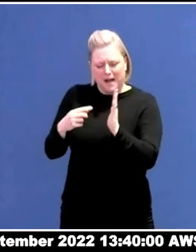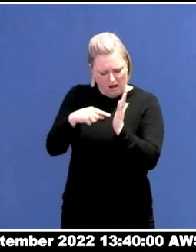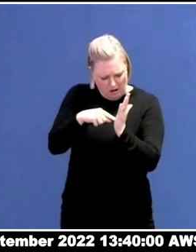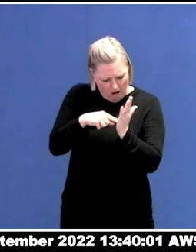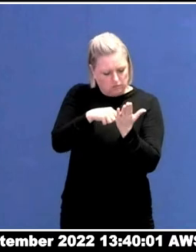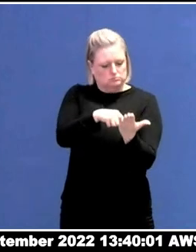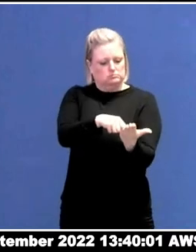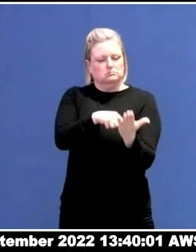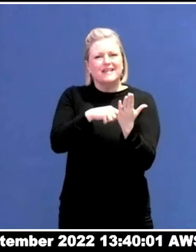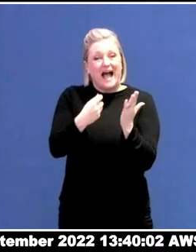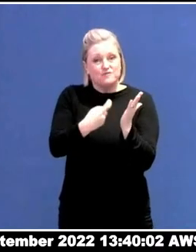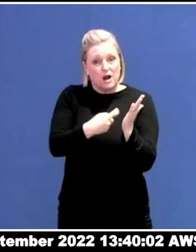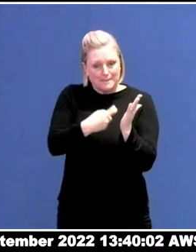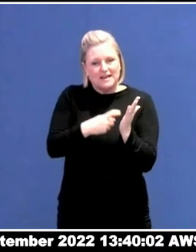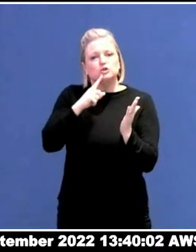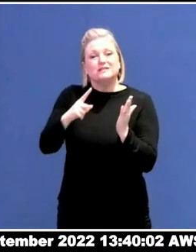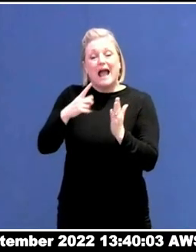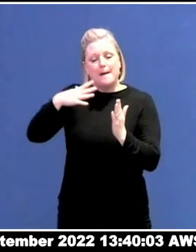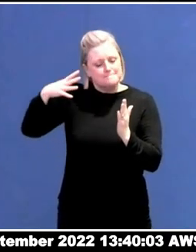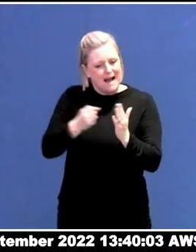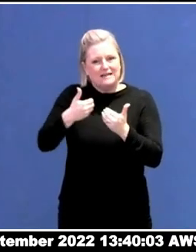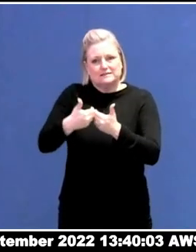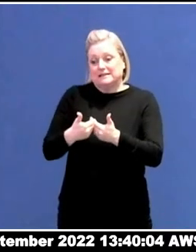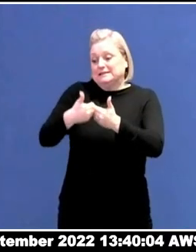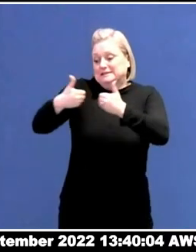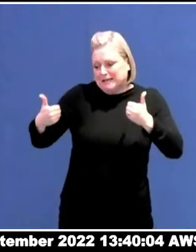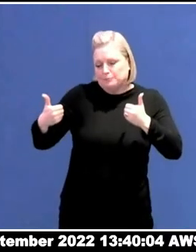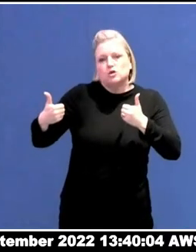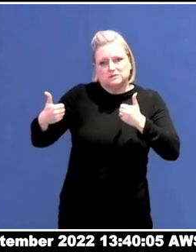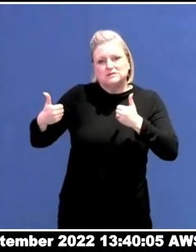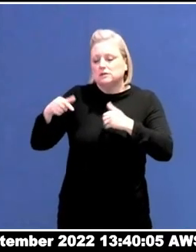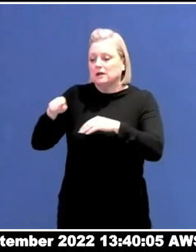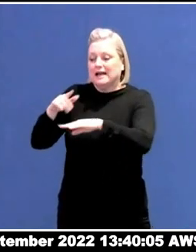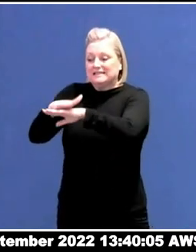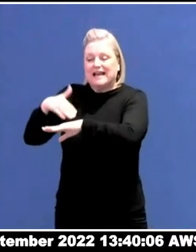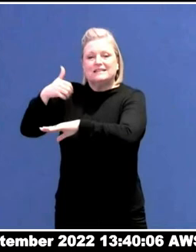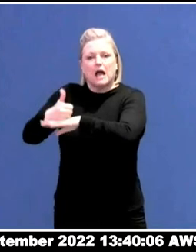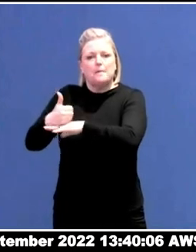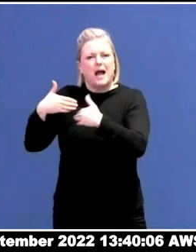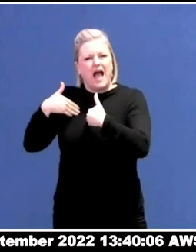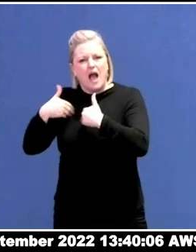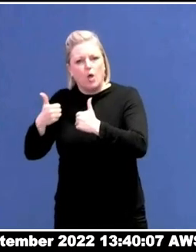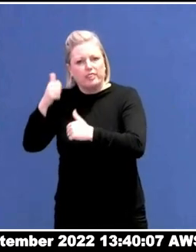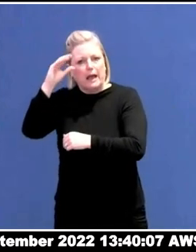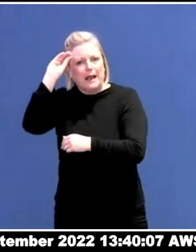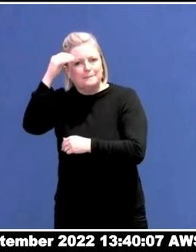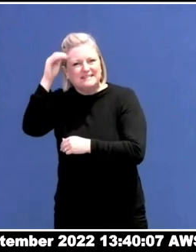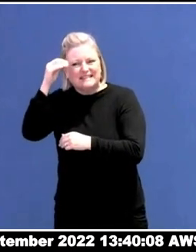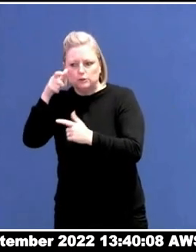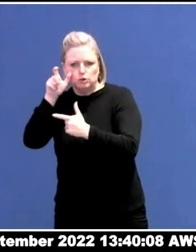committee separate from the Department of Immigration, and that was a very effective mechanism for holding them accountable.